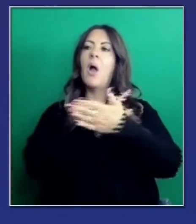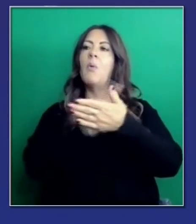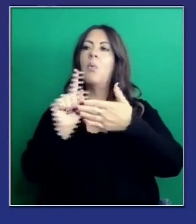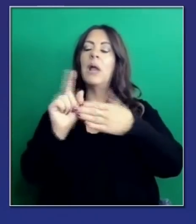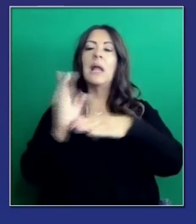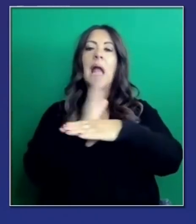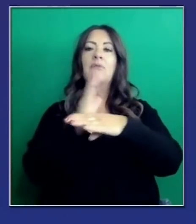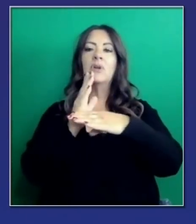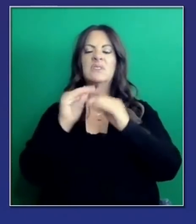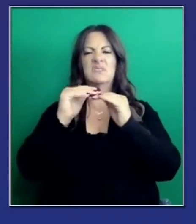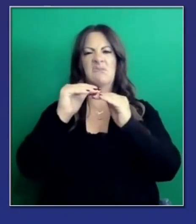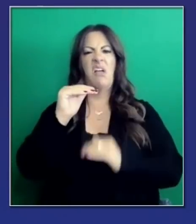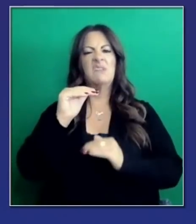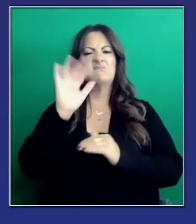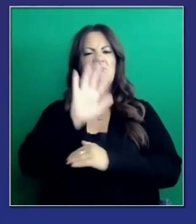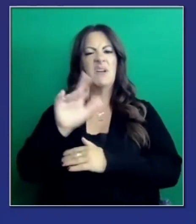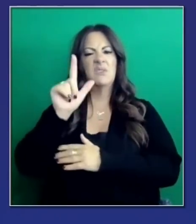THE SEVEN-DAY AVERAGE NOW BELOW